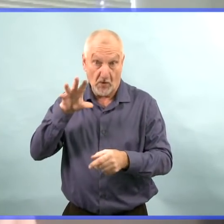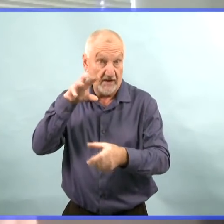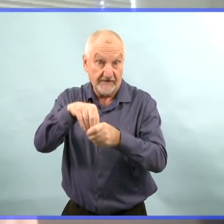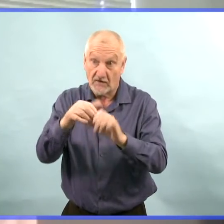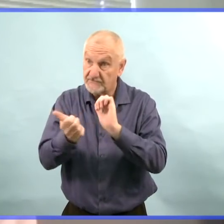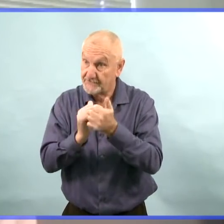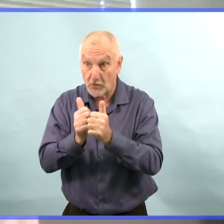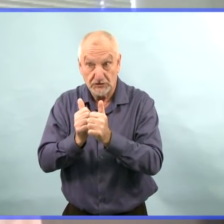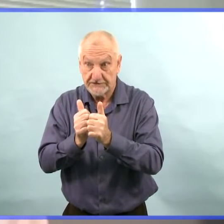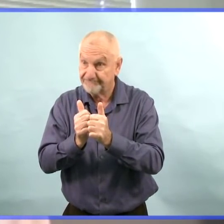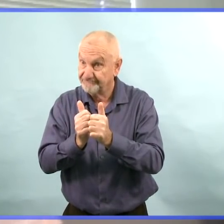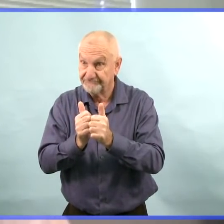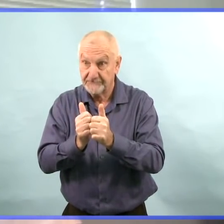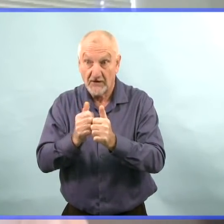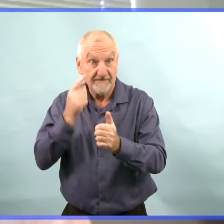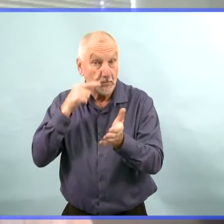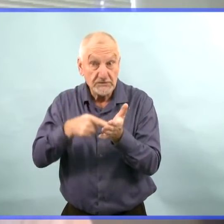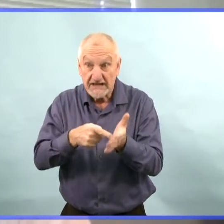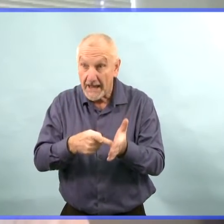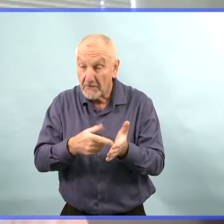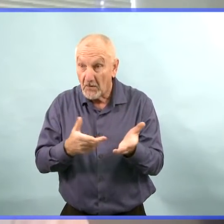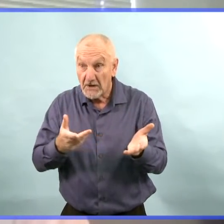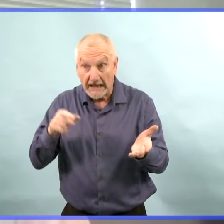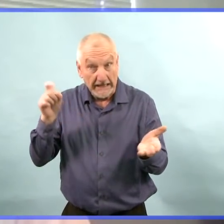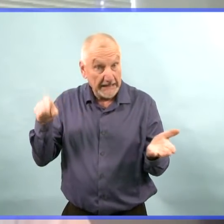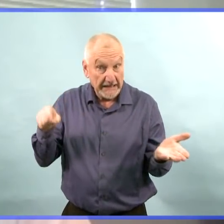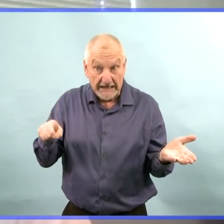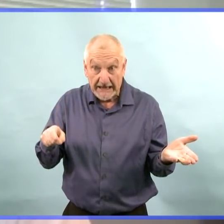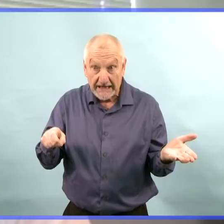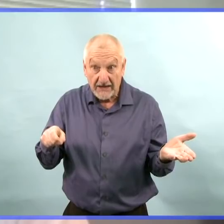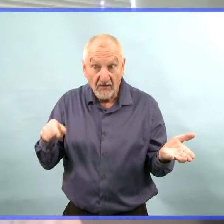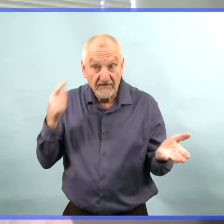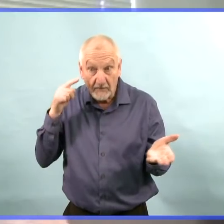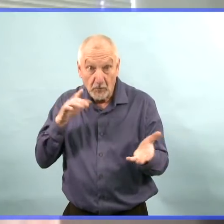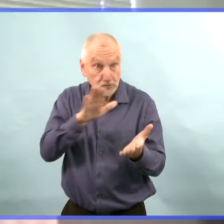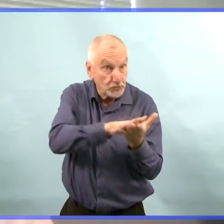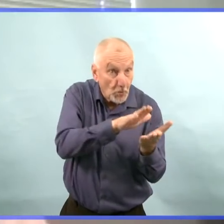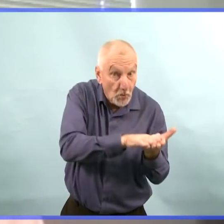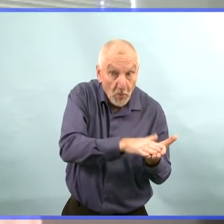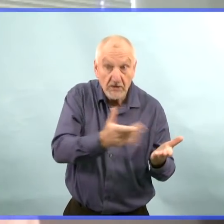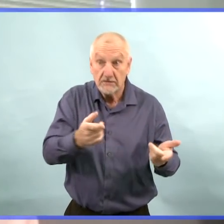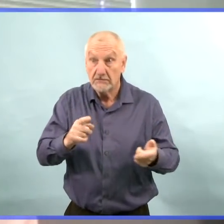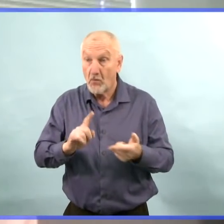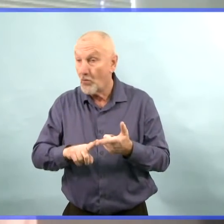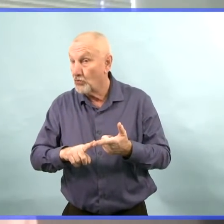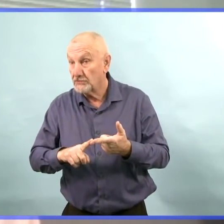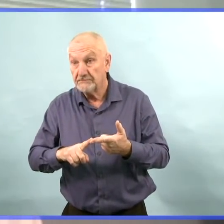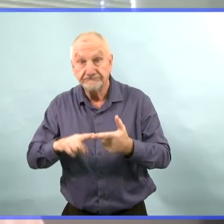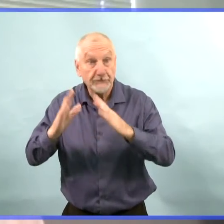limited to school gymnasiums classrooms multi-purpose rooms community facilities